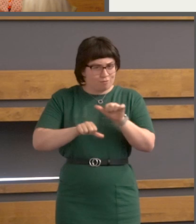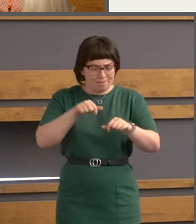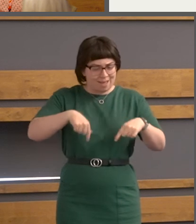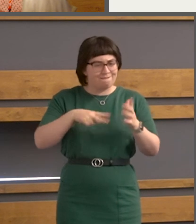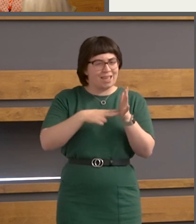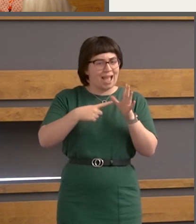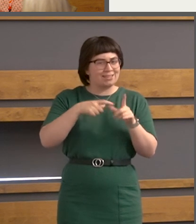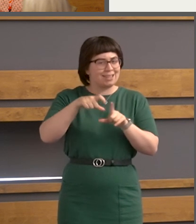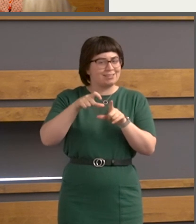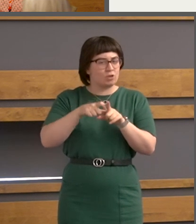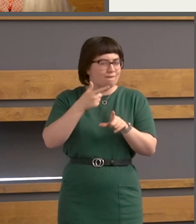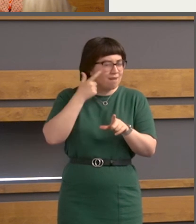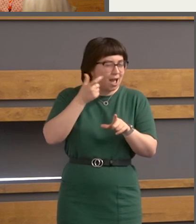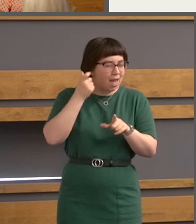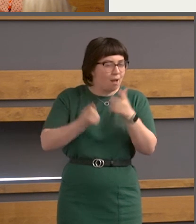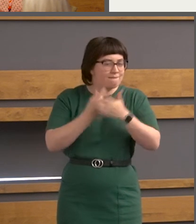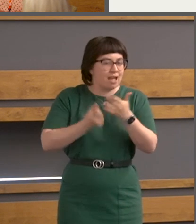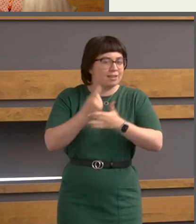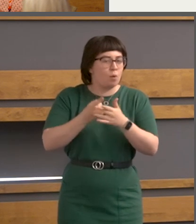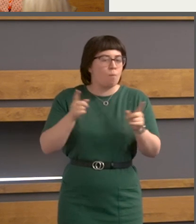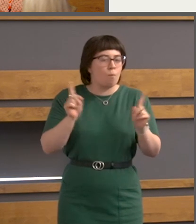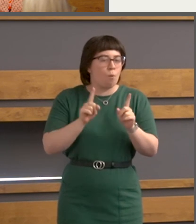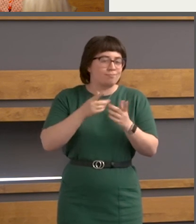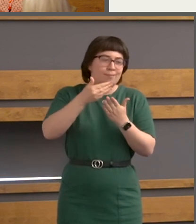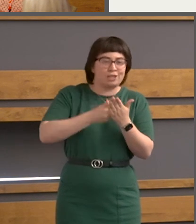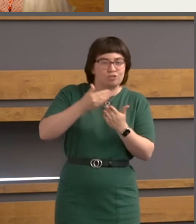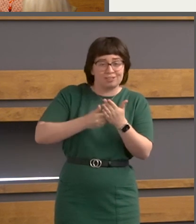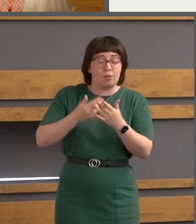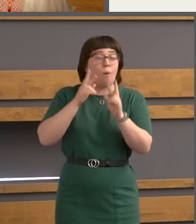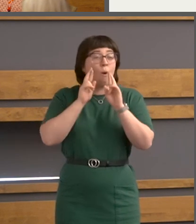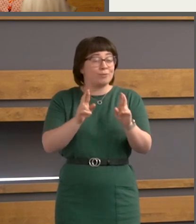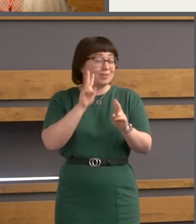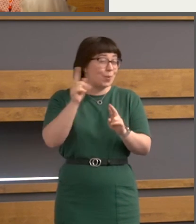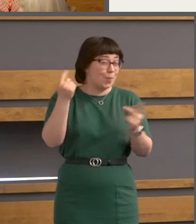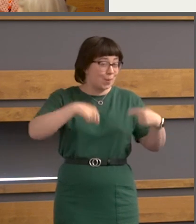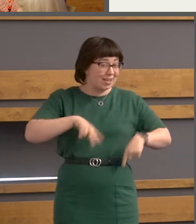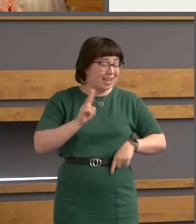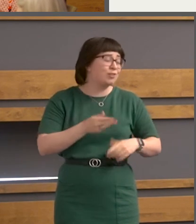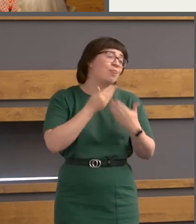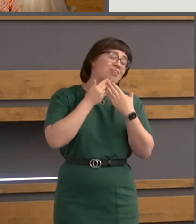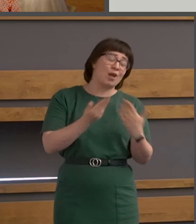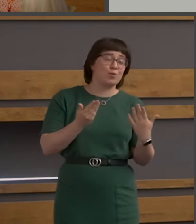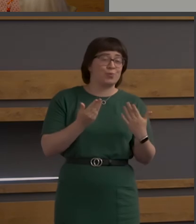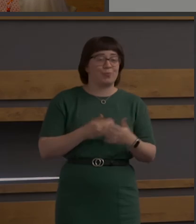You can find out about more events on our what's on pages. Hope to see you again. Thank you all so much, thank you.